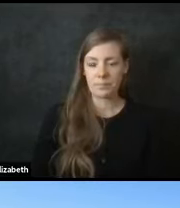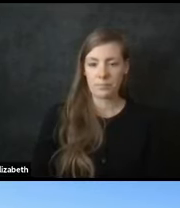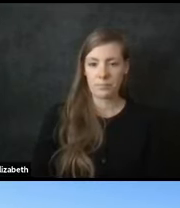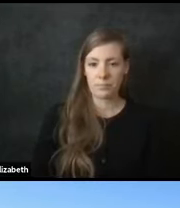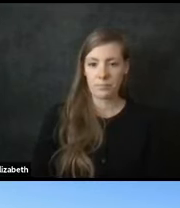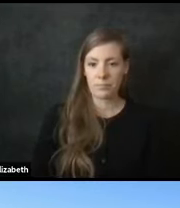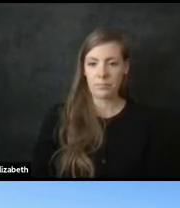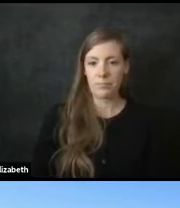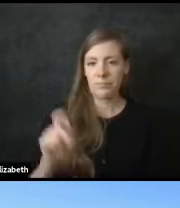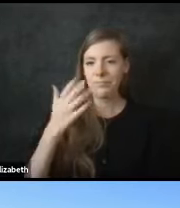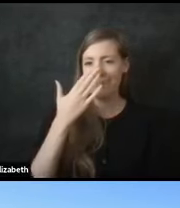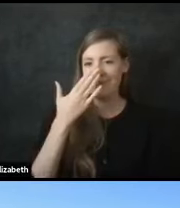All right. Thanks.